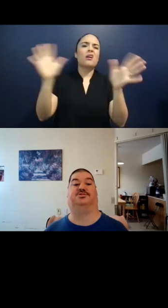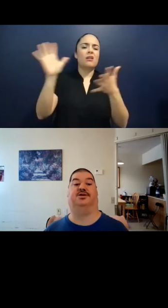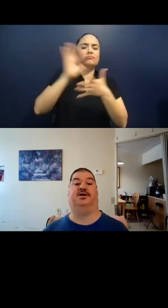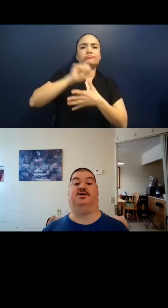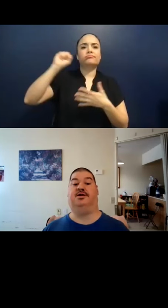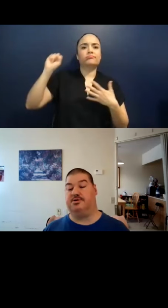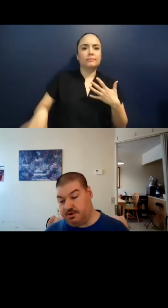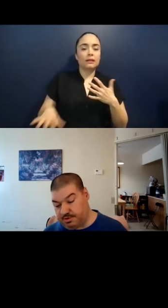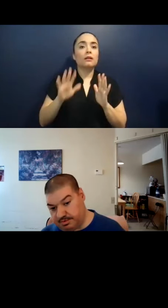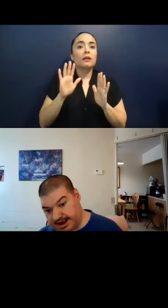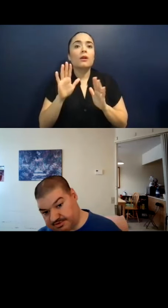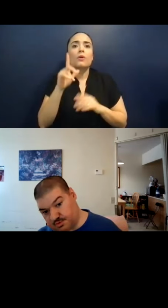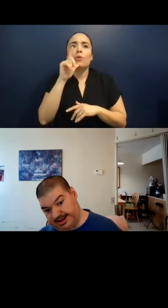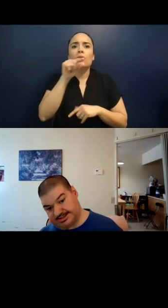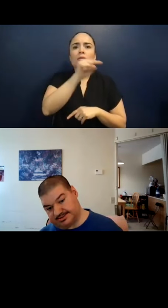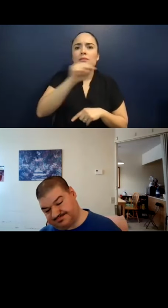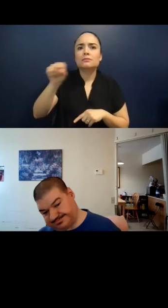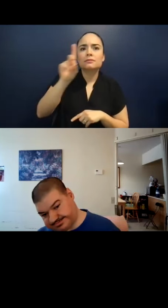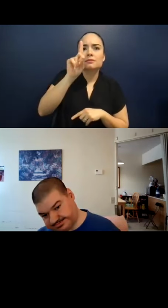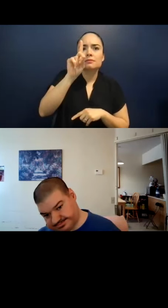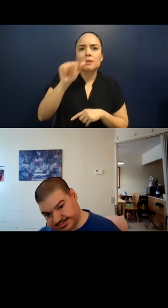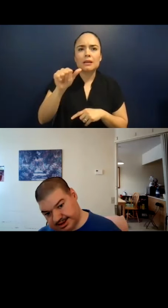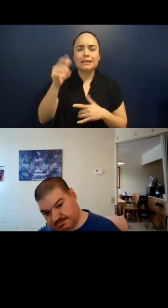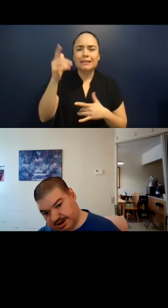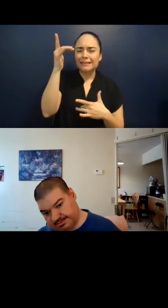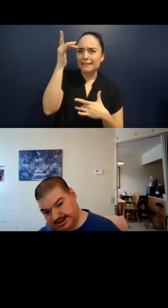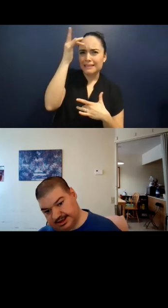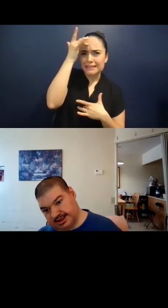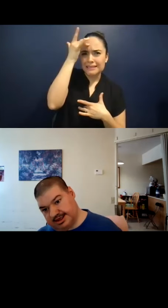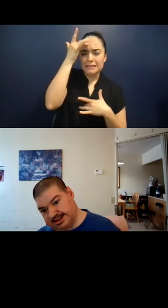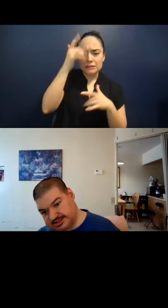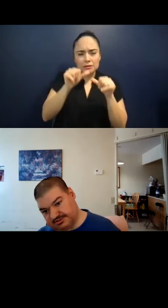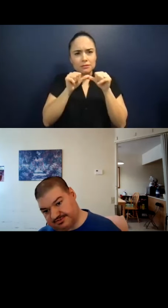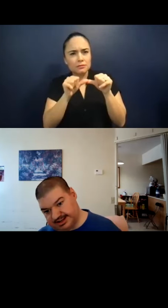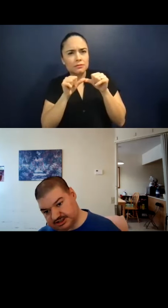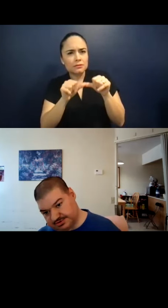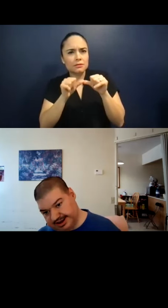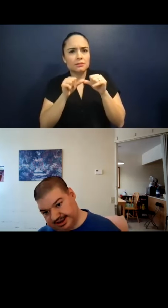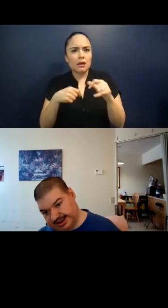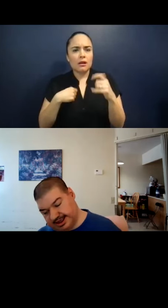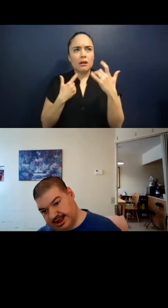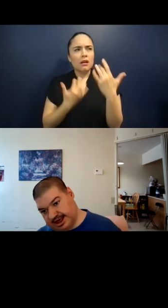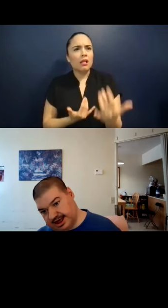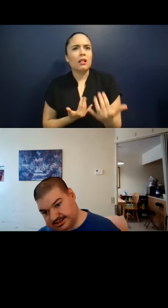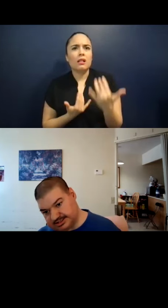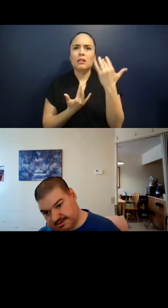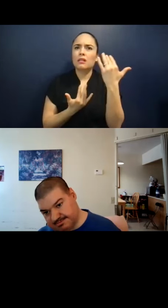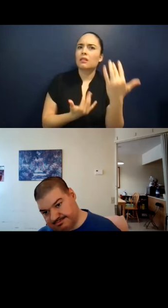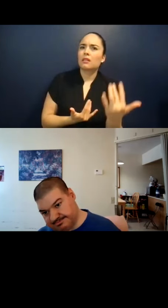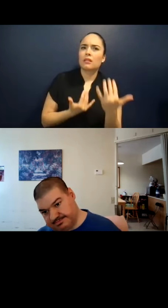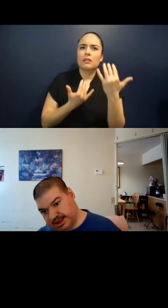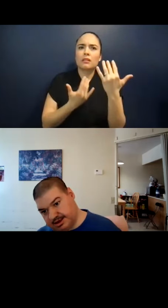but they have included us in the earlier drafts . As a result, people with disabilities and chronic